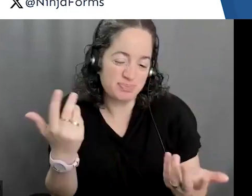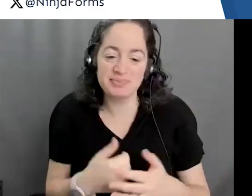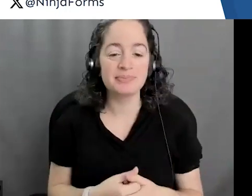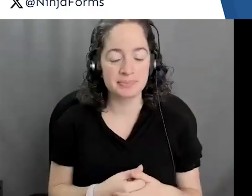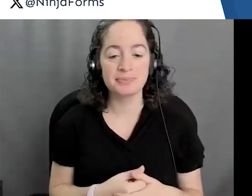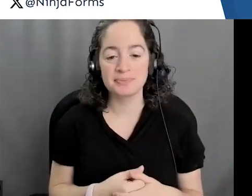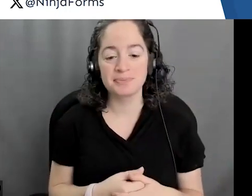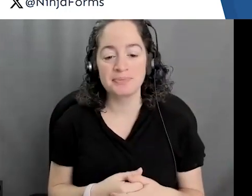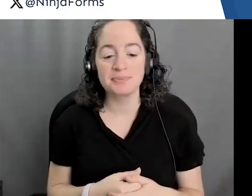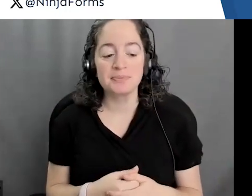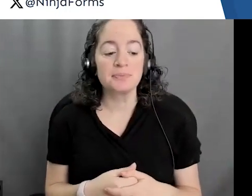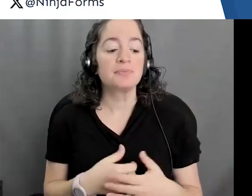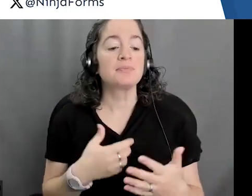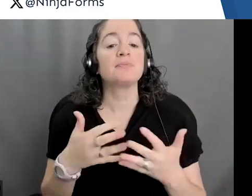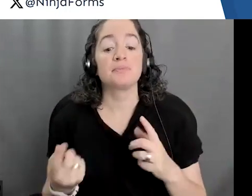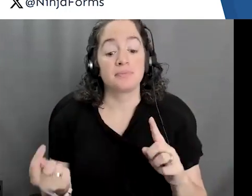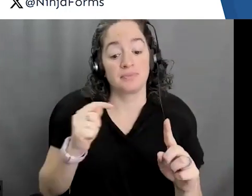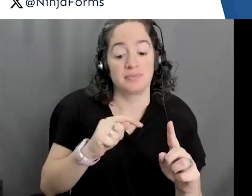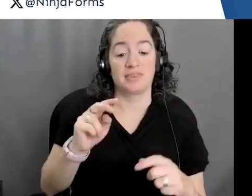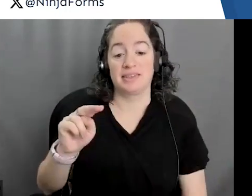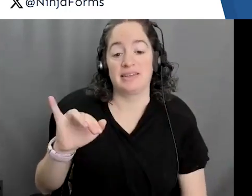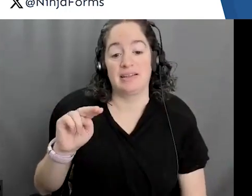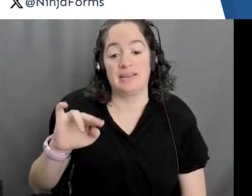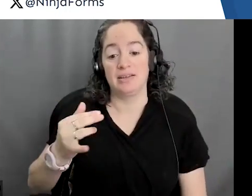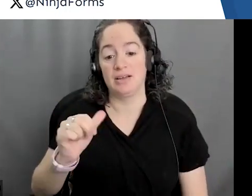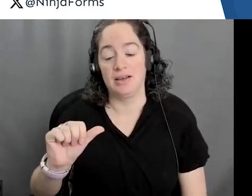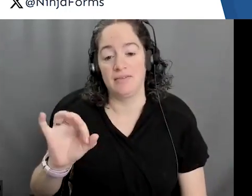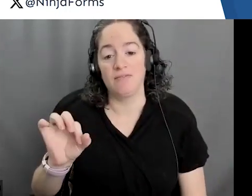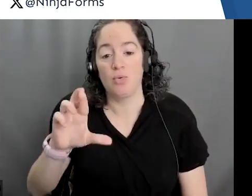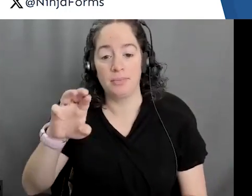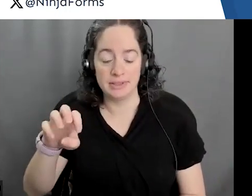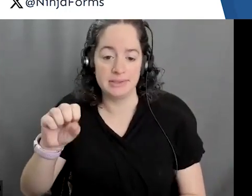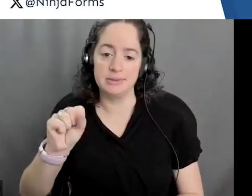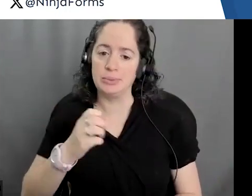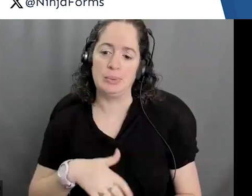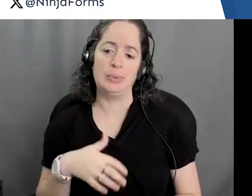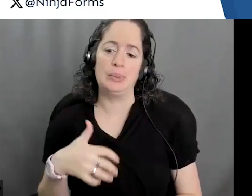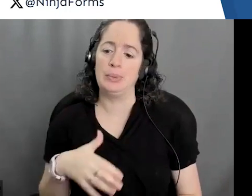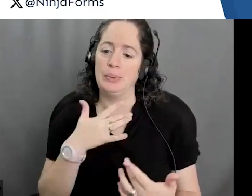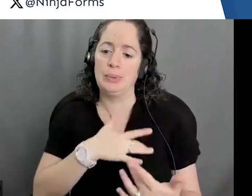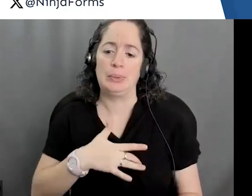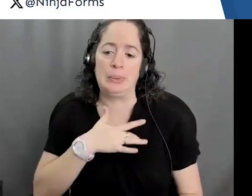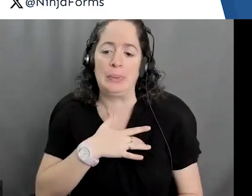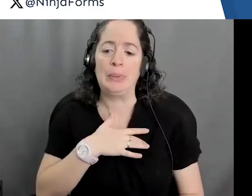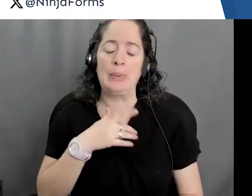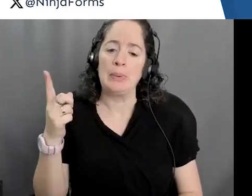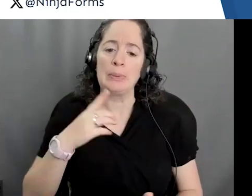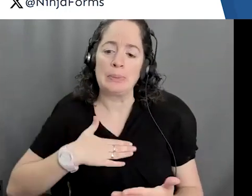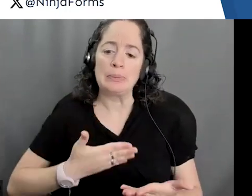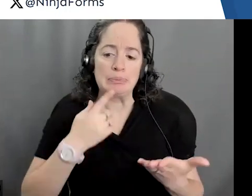Ninja Forms has very generously covered the cost of sign language interpretations for the past three meetups.